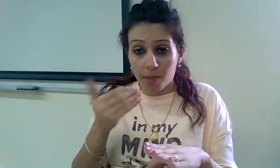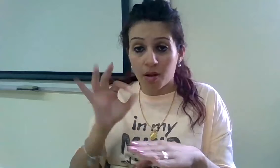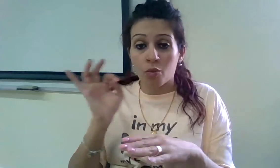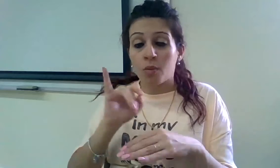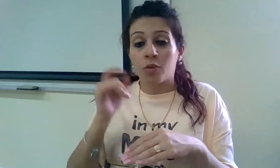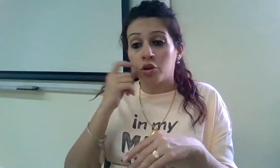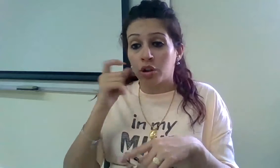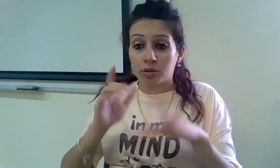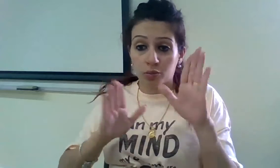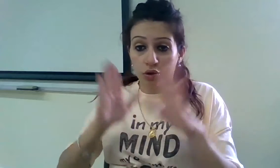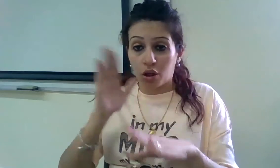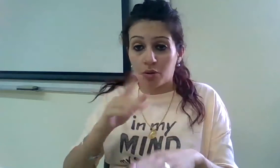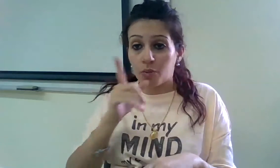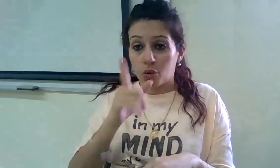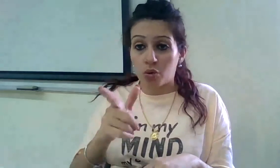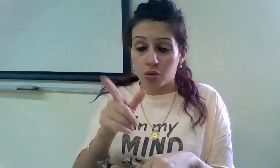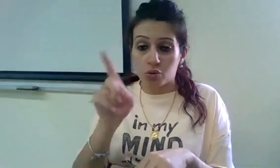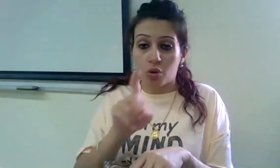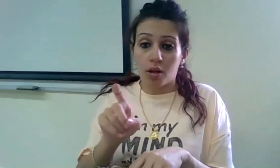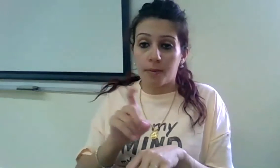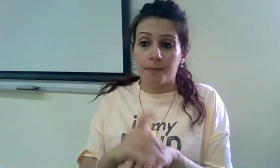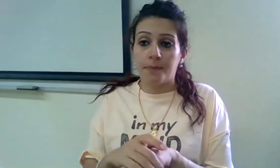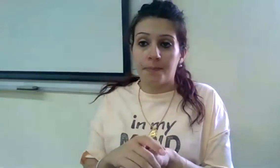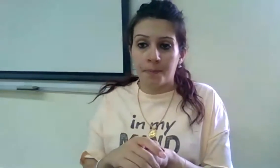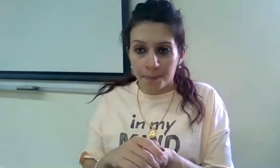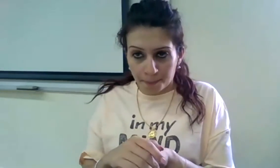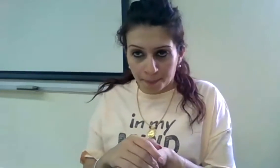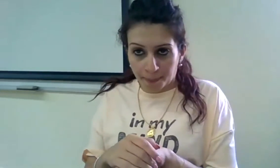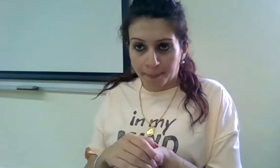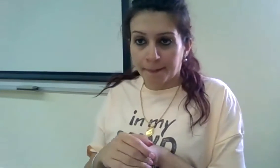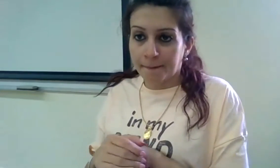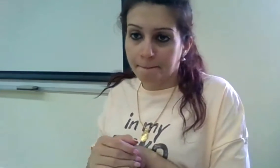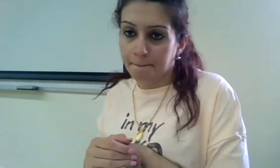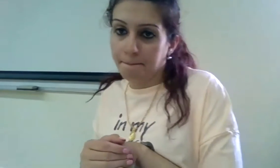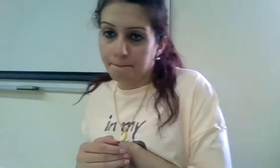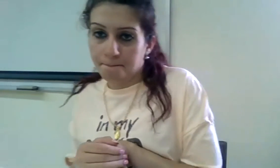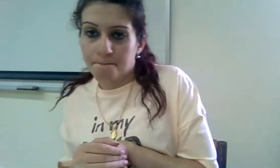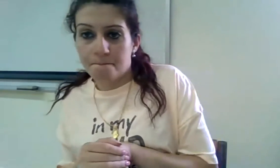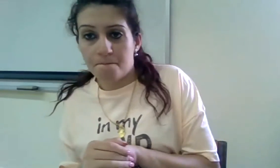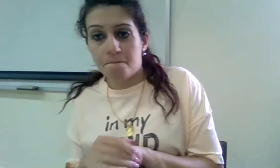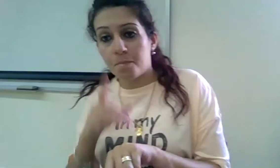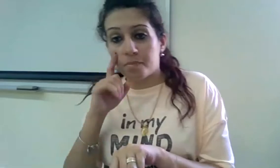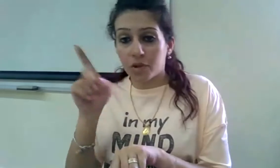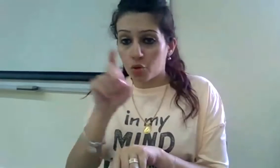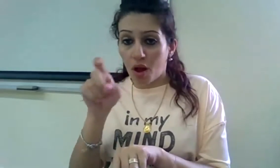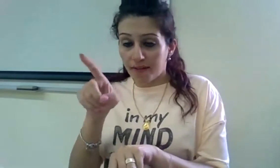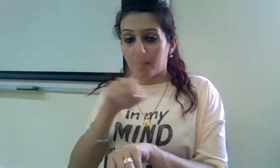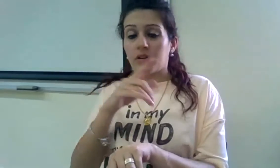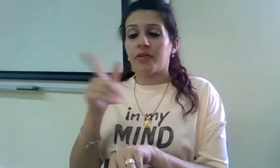question, but it's about the role of systems and laws,